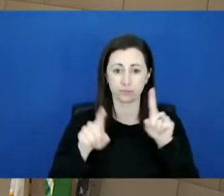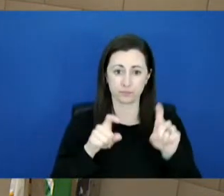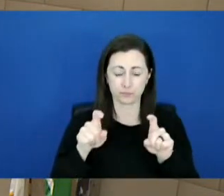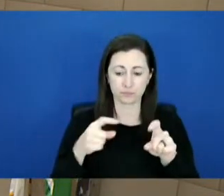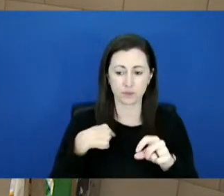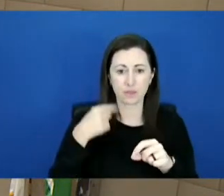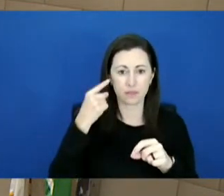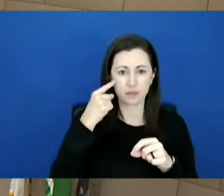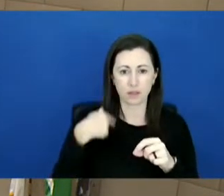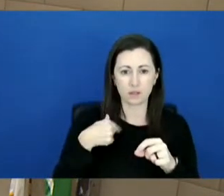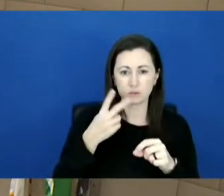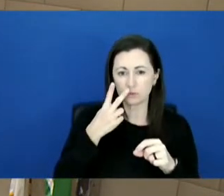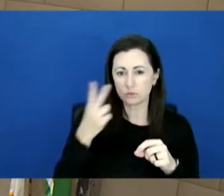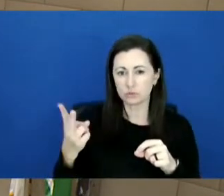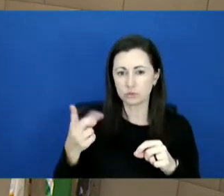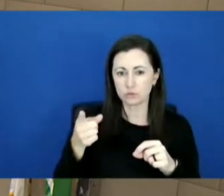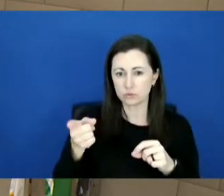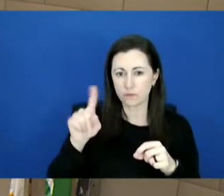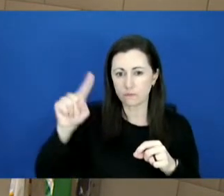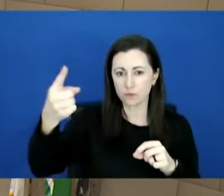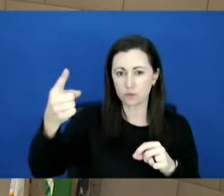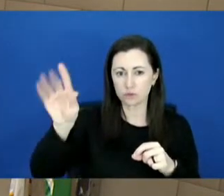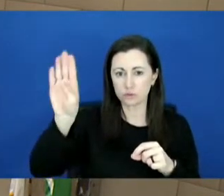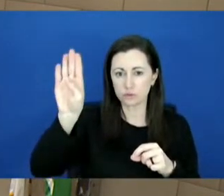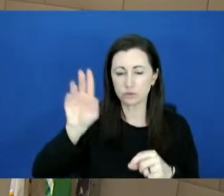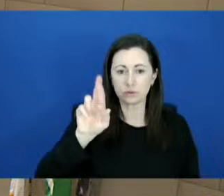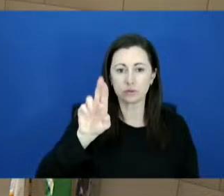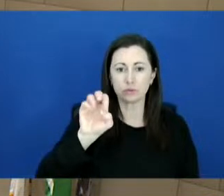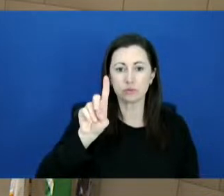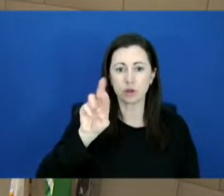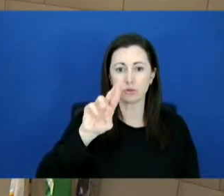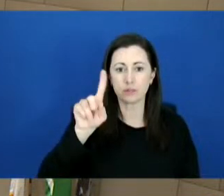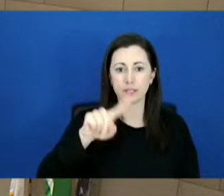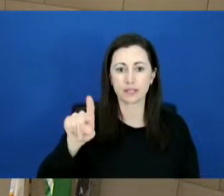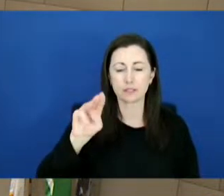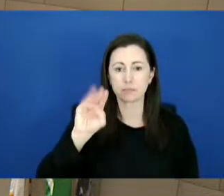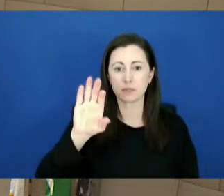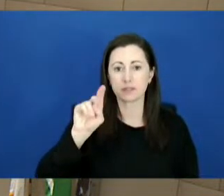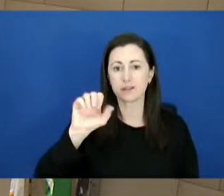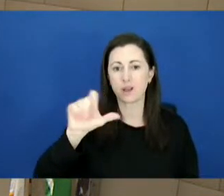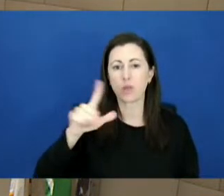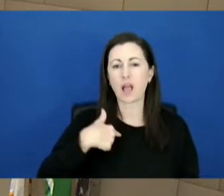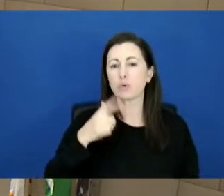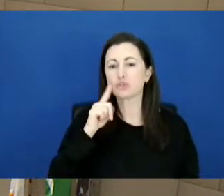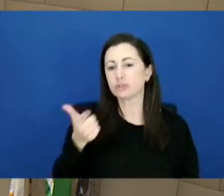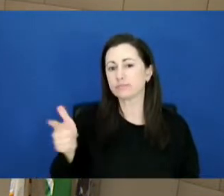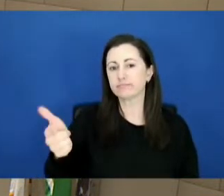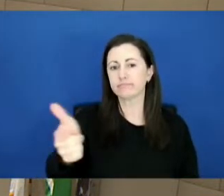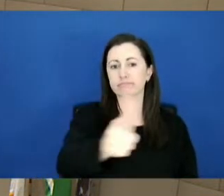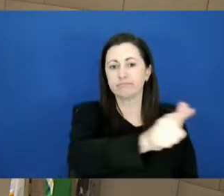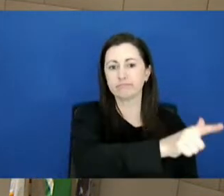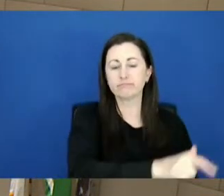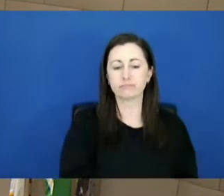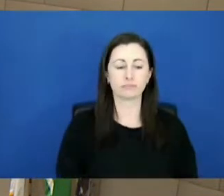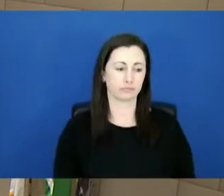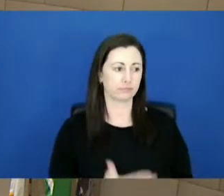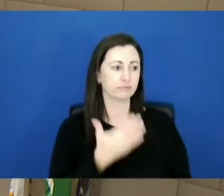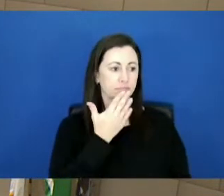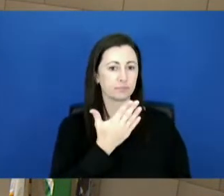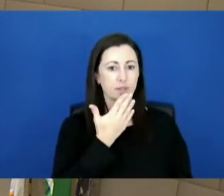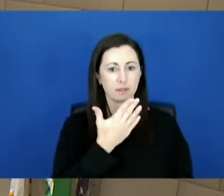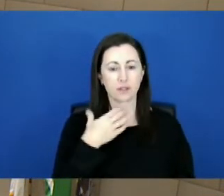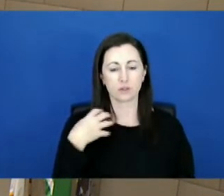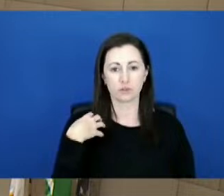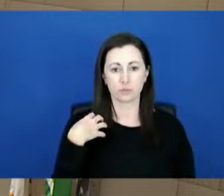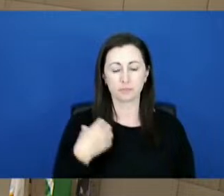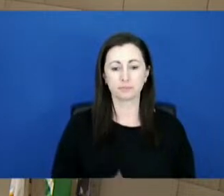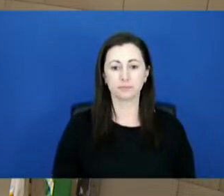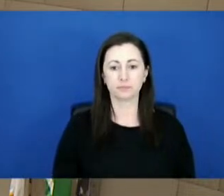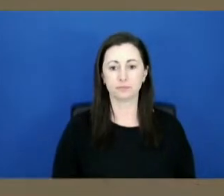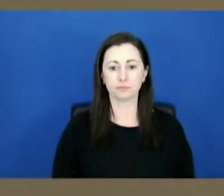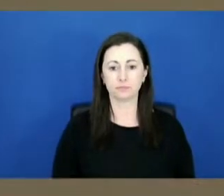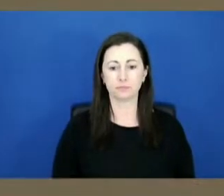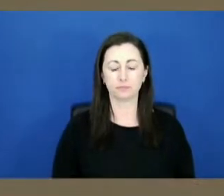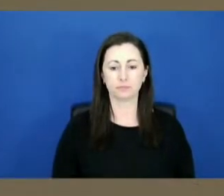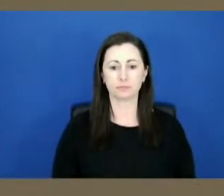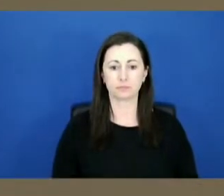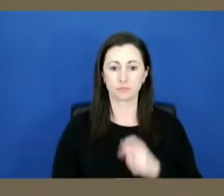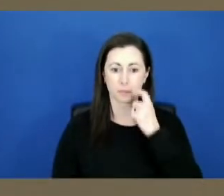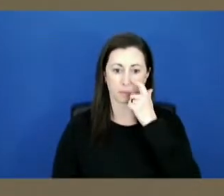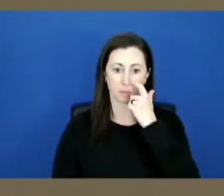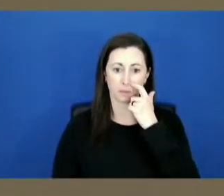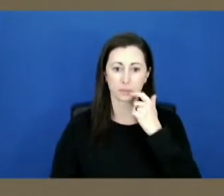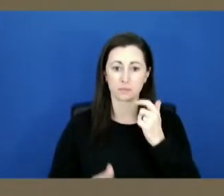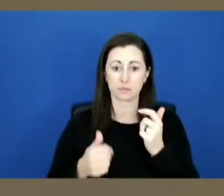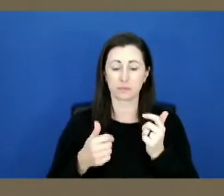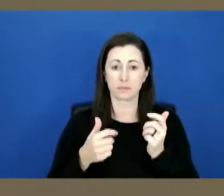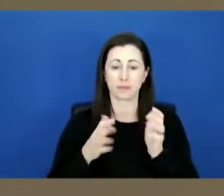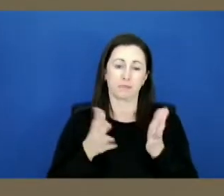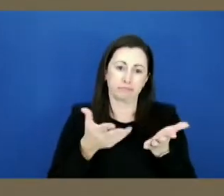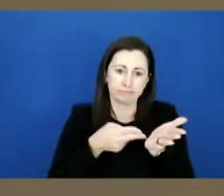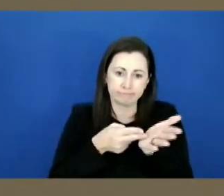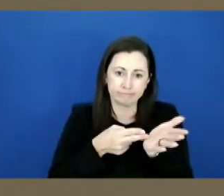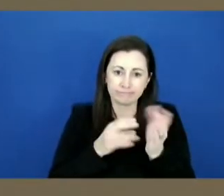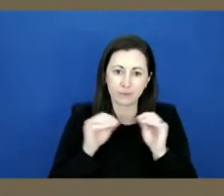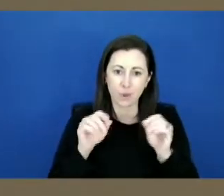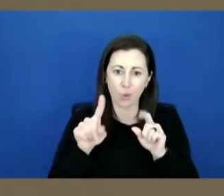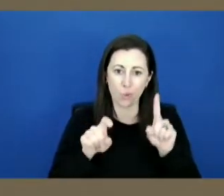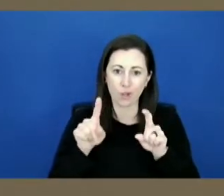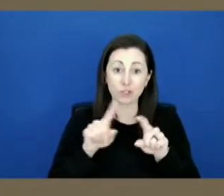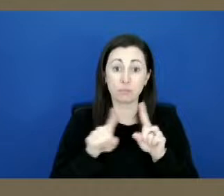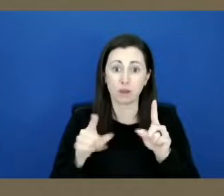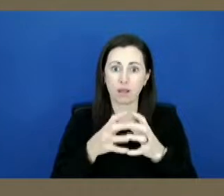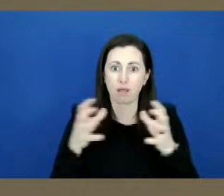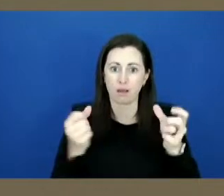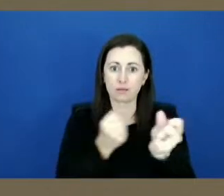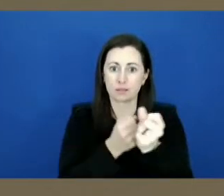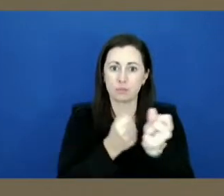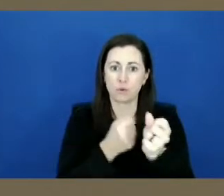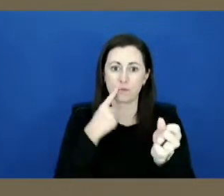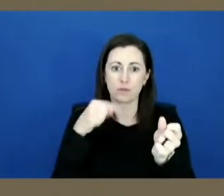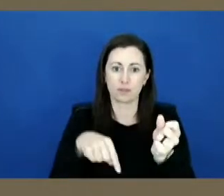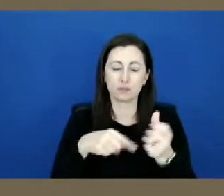SECONDED.